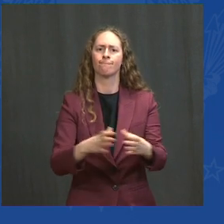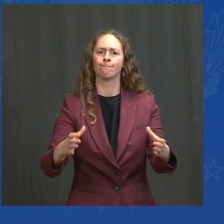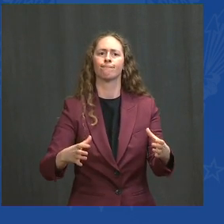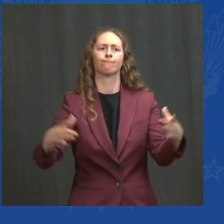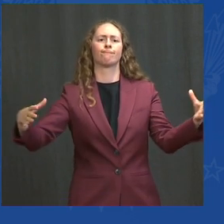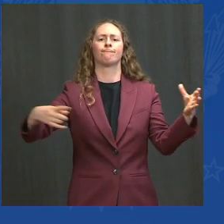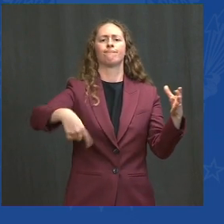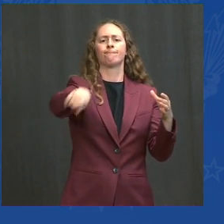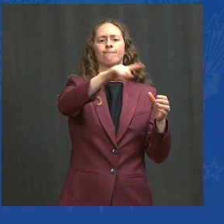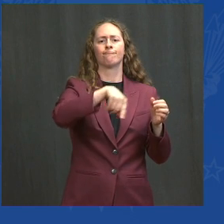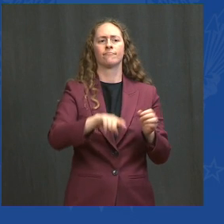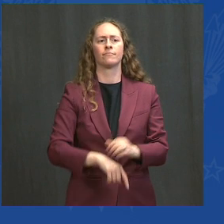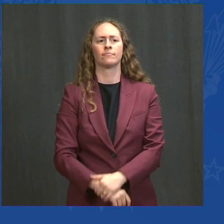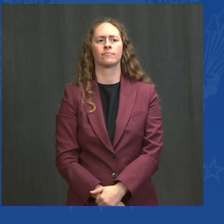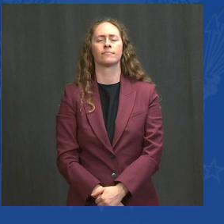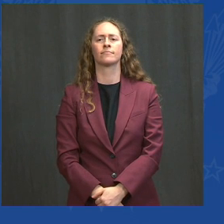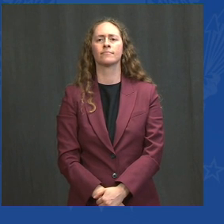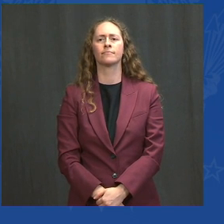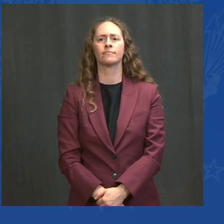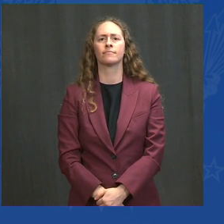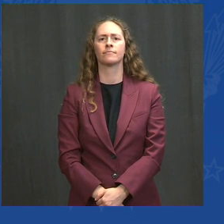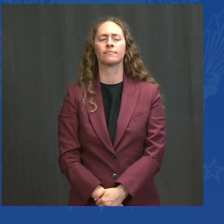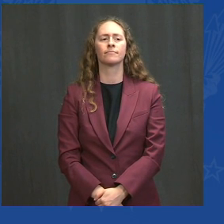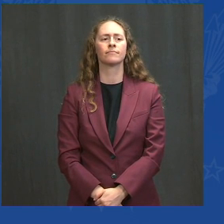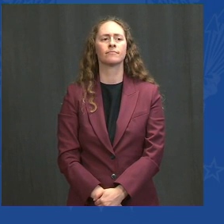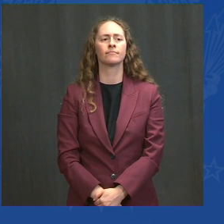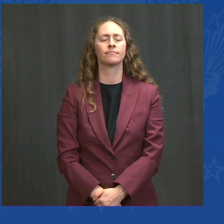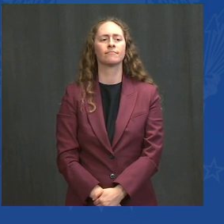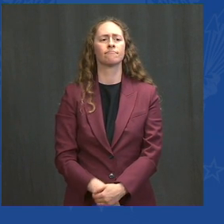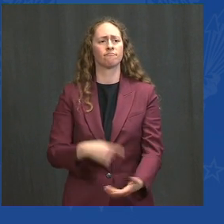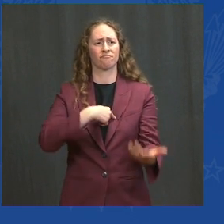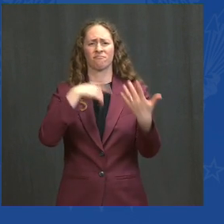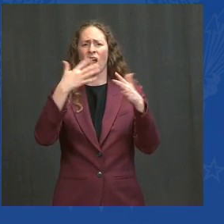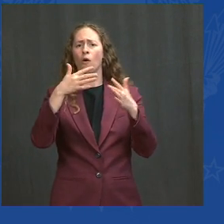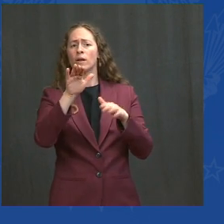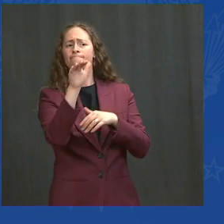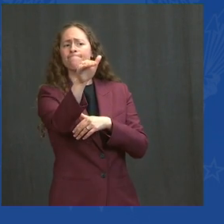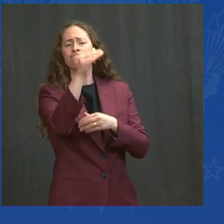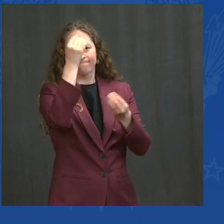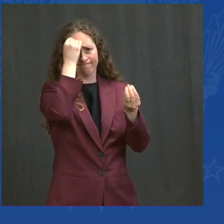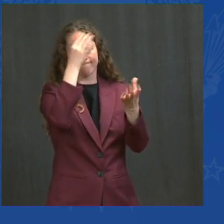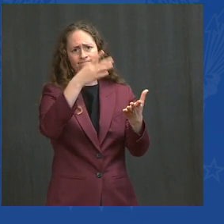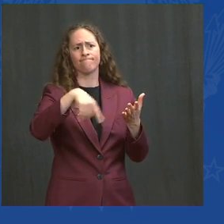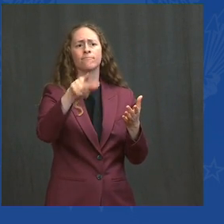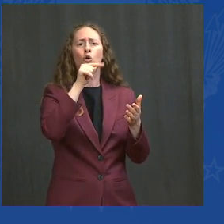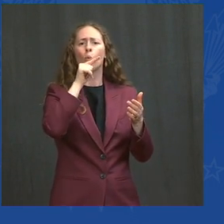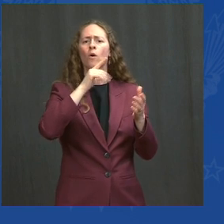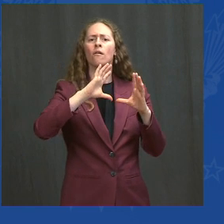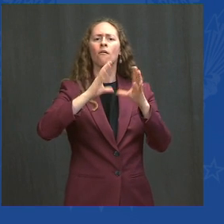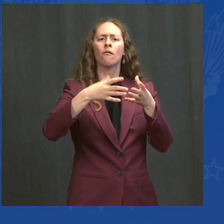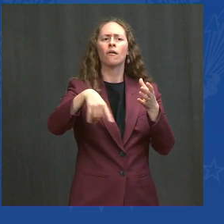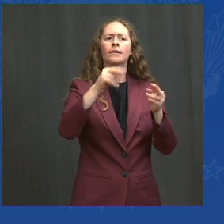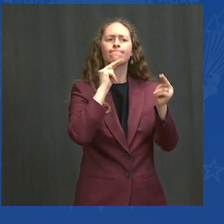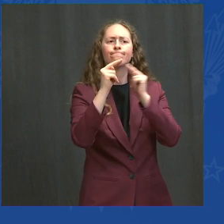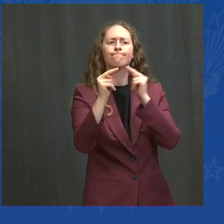I'm going to make the case -- and I've told this to the negotiators -- I'm going to -- I'm going to continue to make the case there --